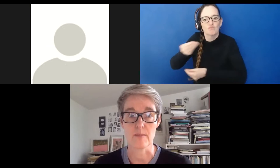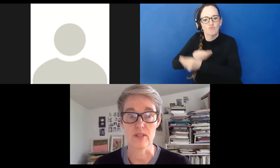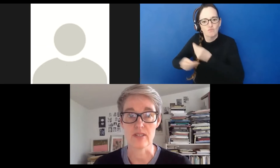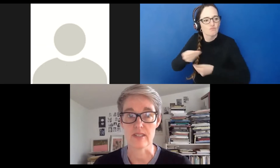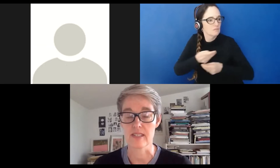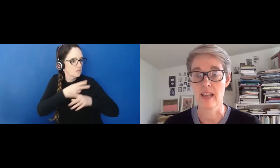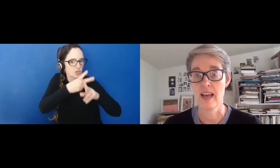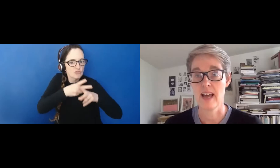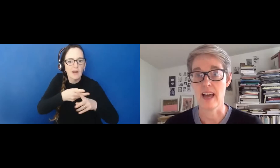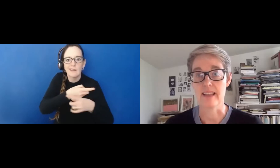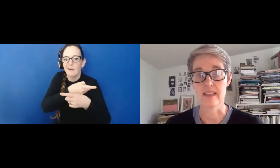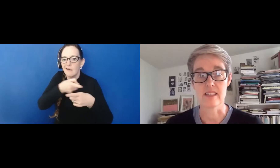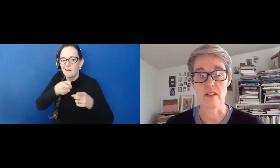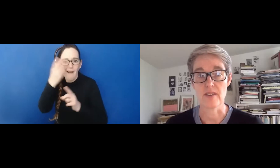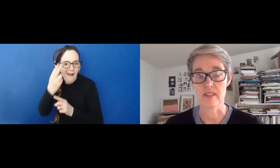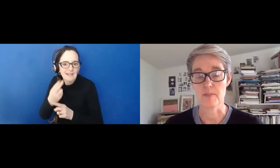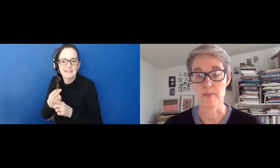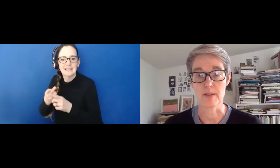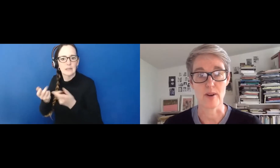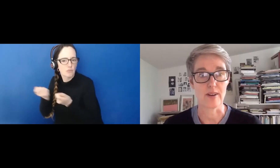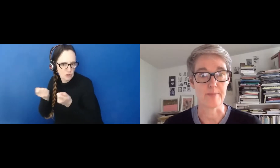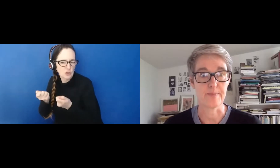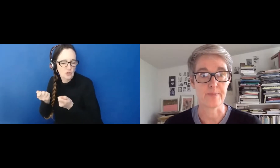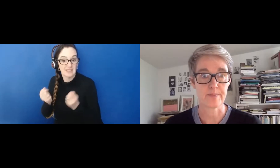and producers. And this is our first public programme.